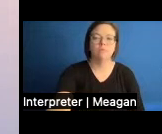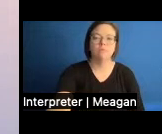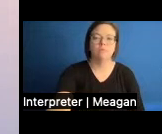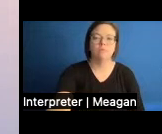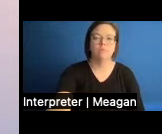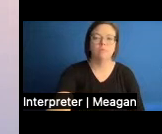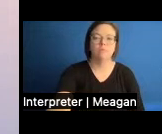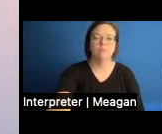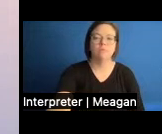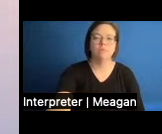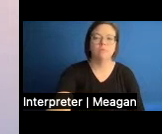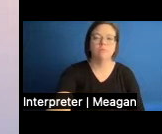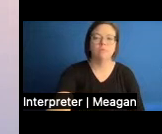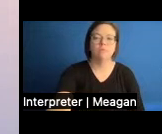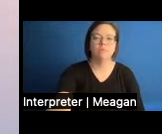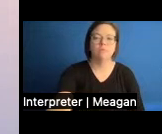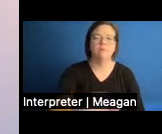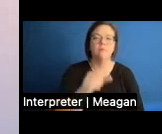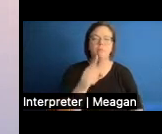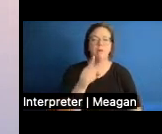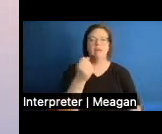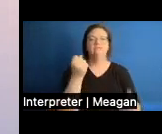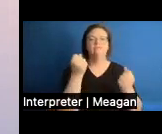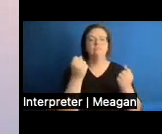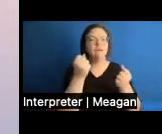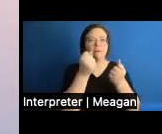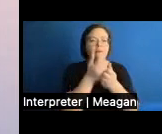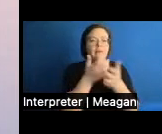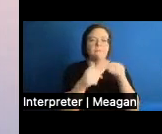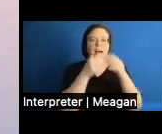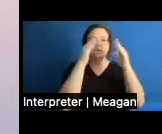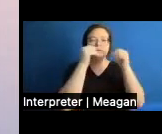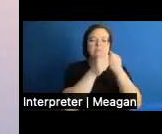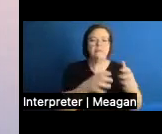and they've put out something so tender and gorgeous. I'll just read it straight through.